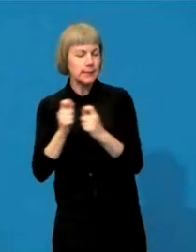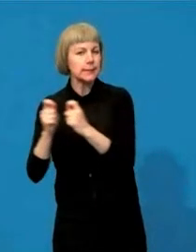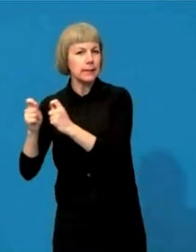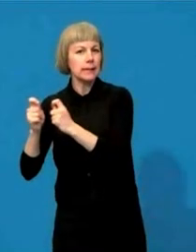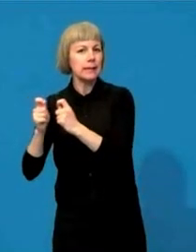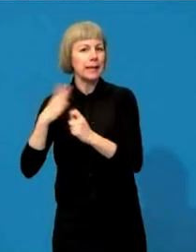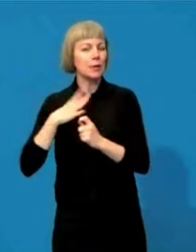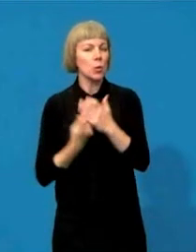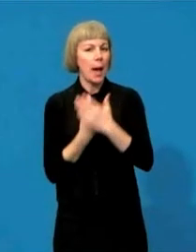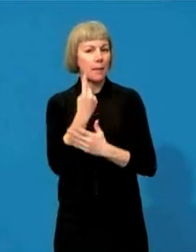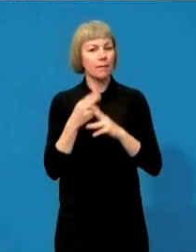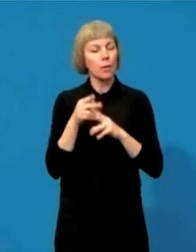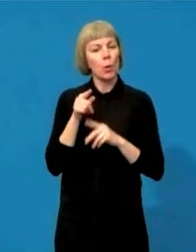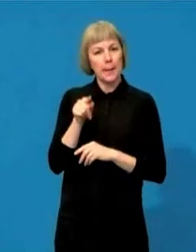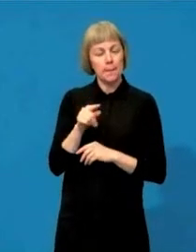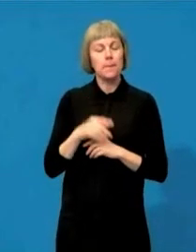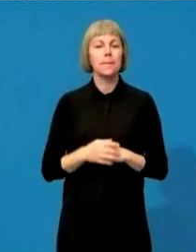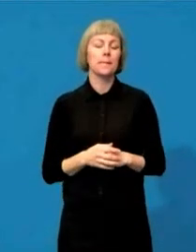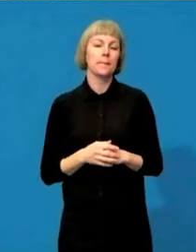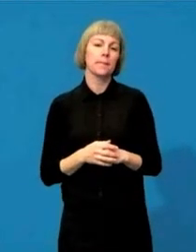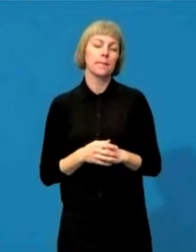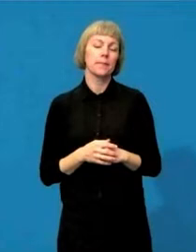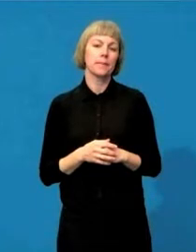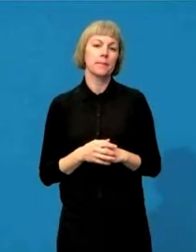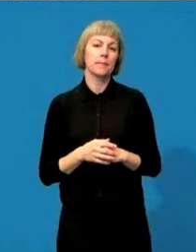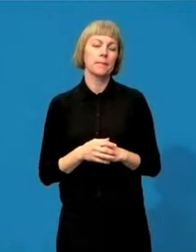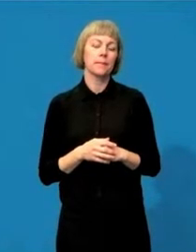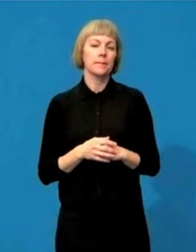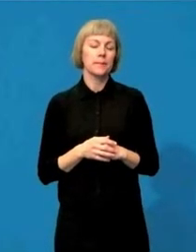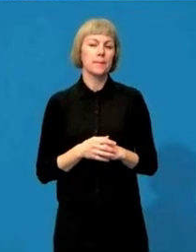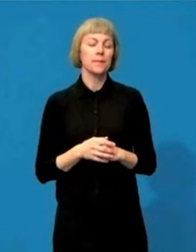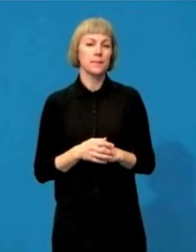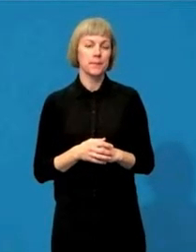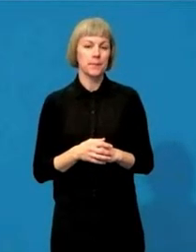He - he could not sit the WALNA.